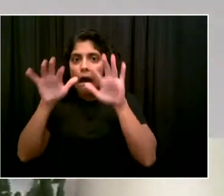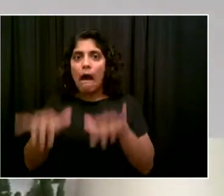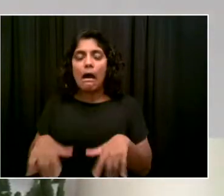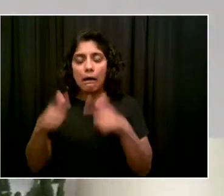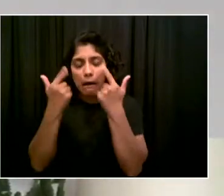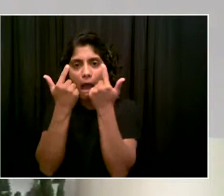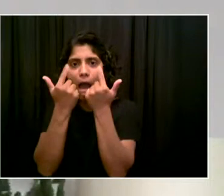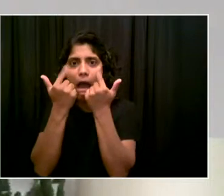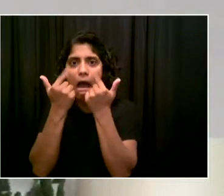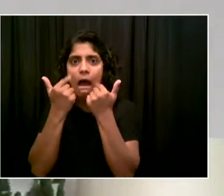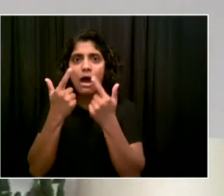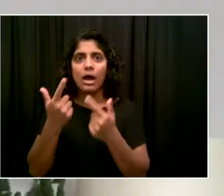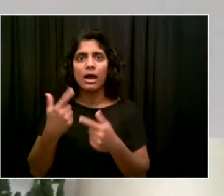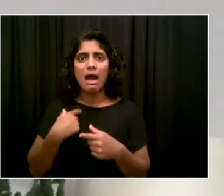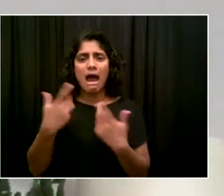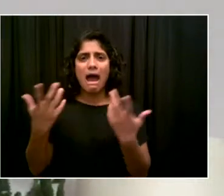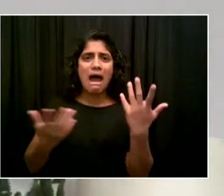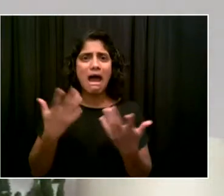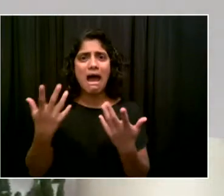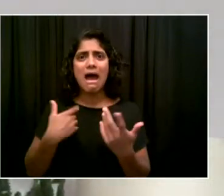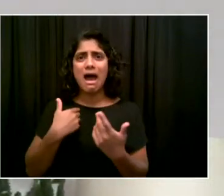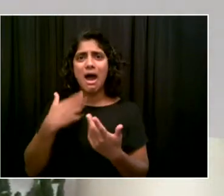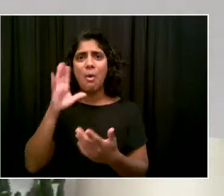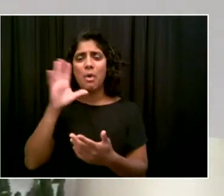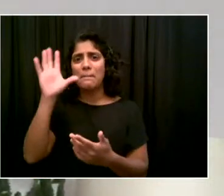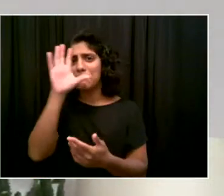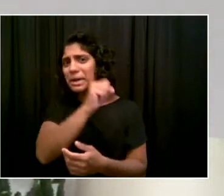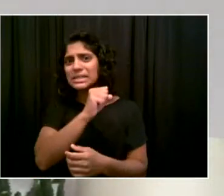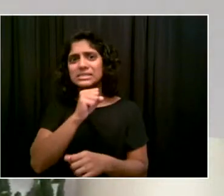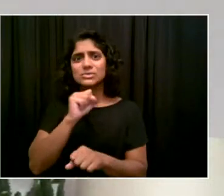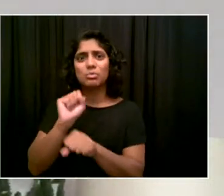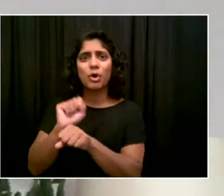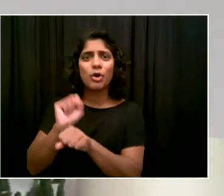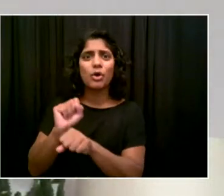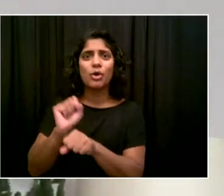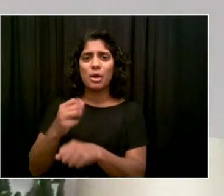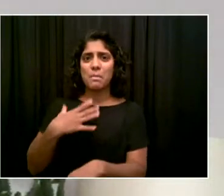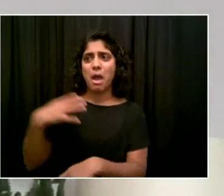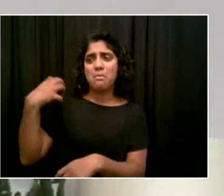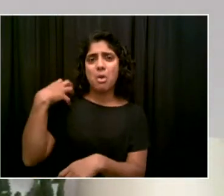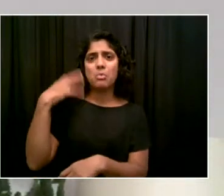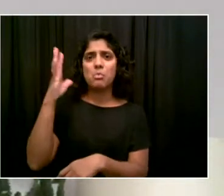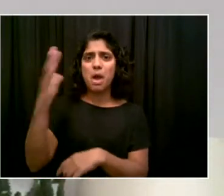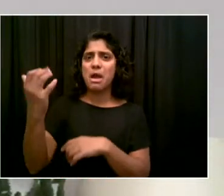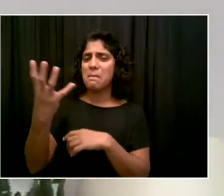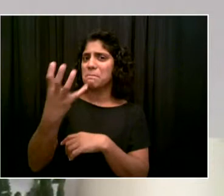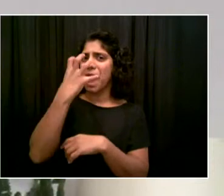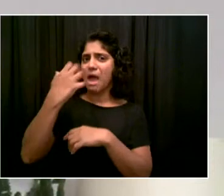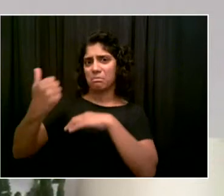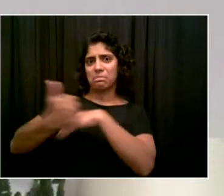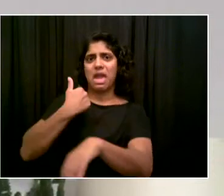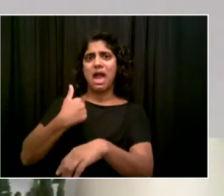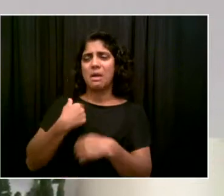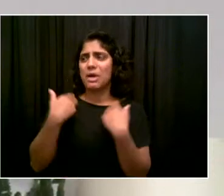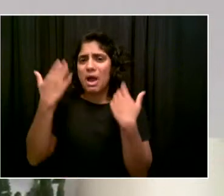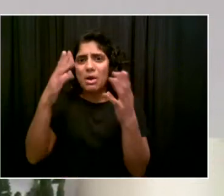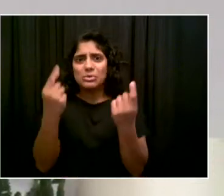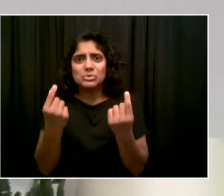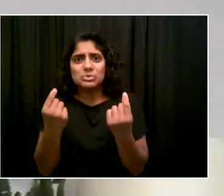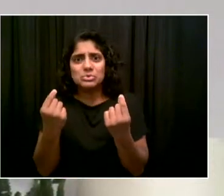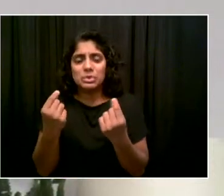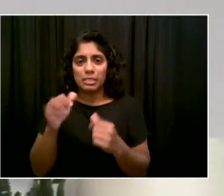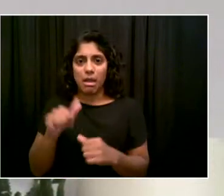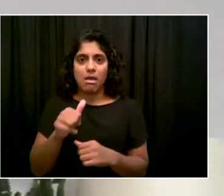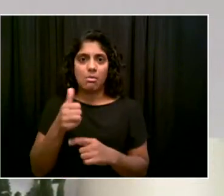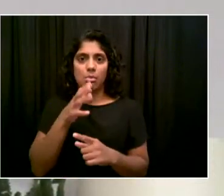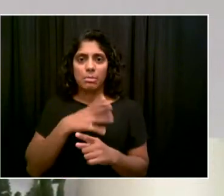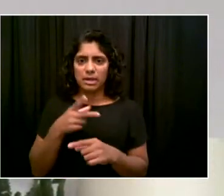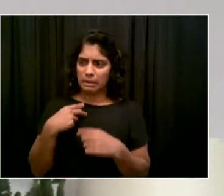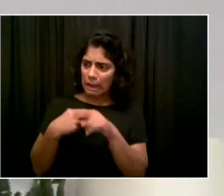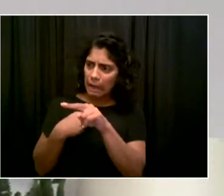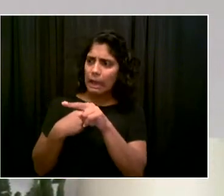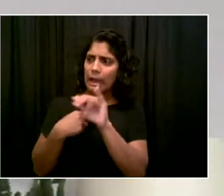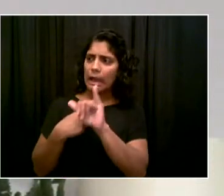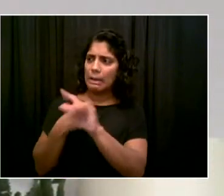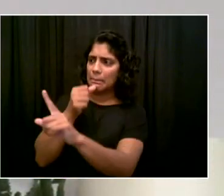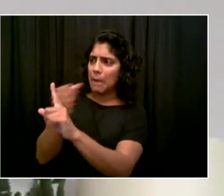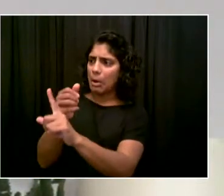DOCKED TWO HOURS.